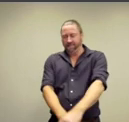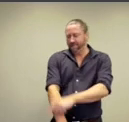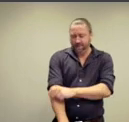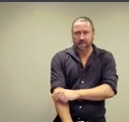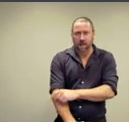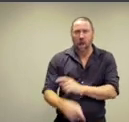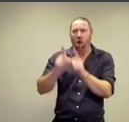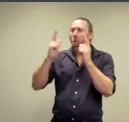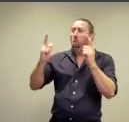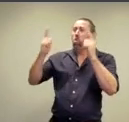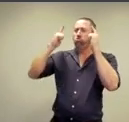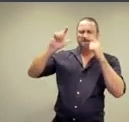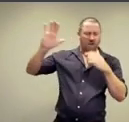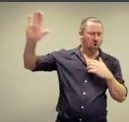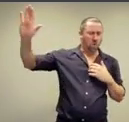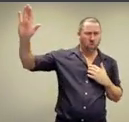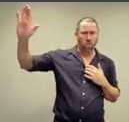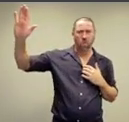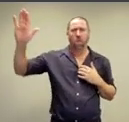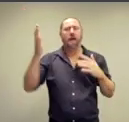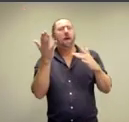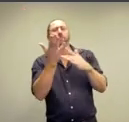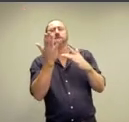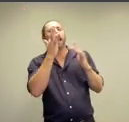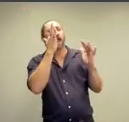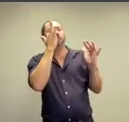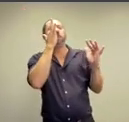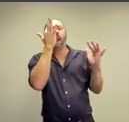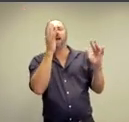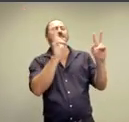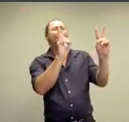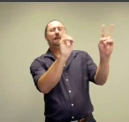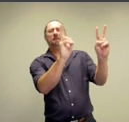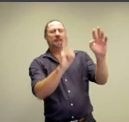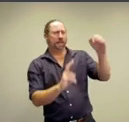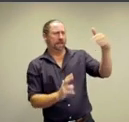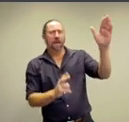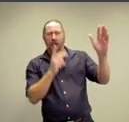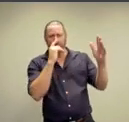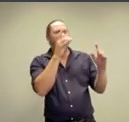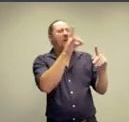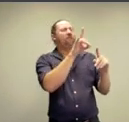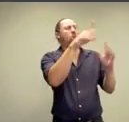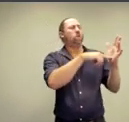he has rejected authority but also has rejected the middle and upper class kids who became hippies